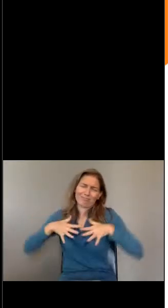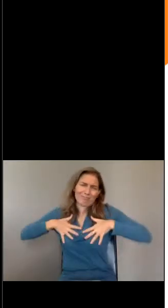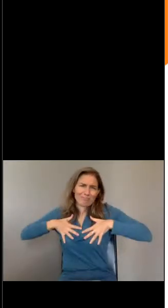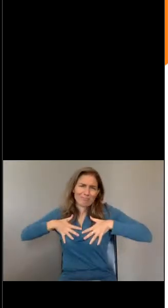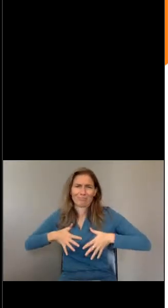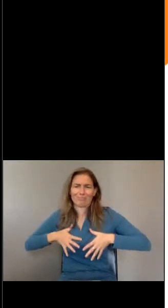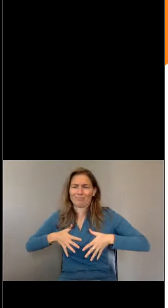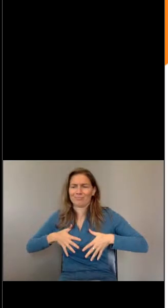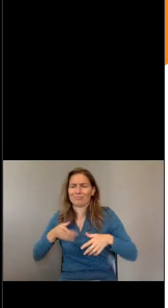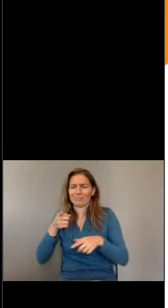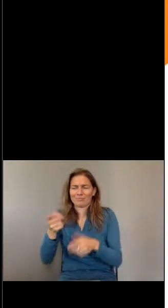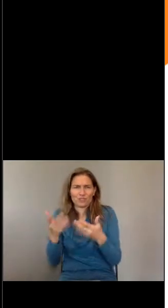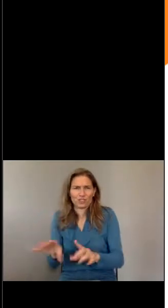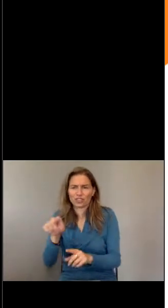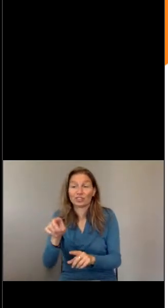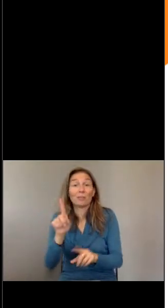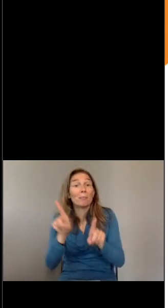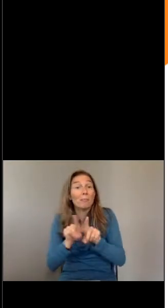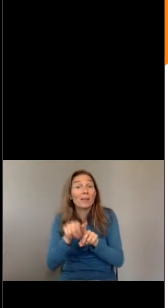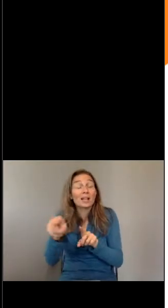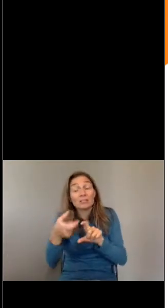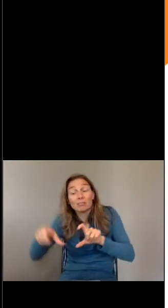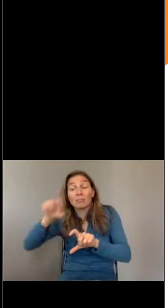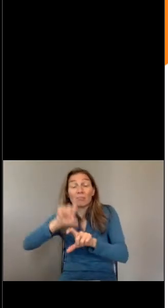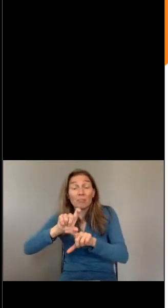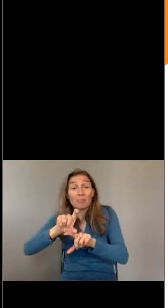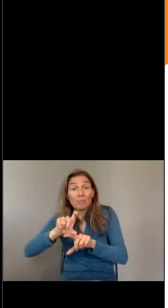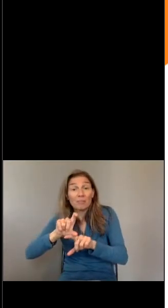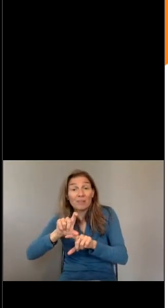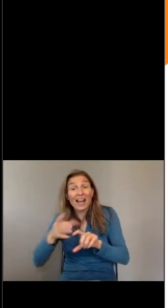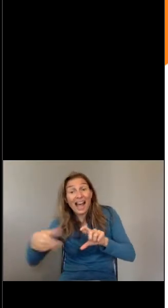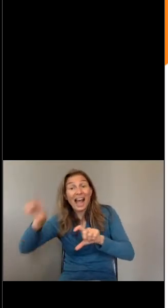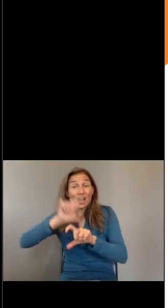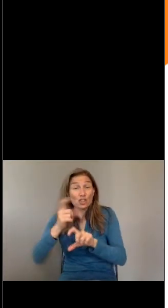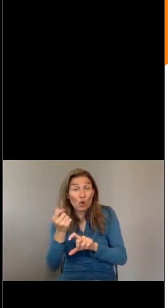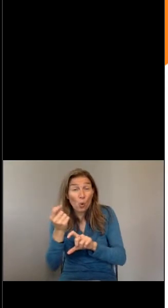but the extra cost which is a strong part of social protection